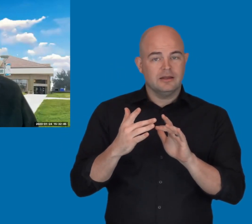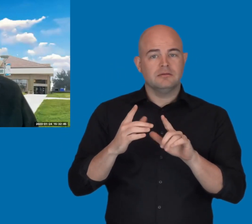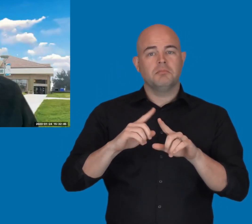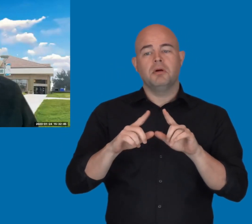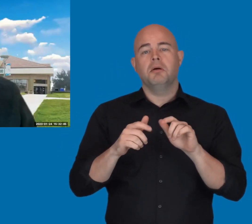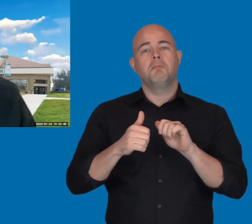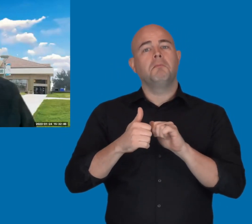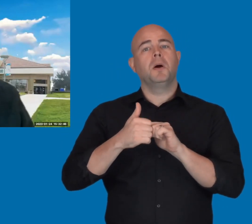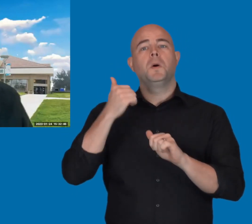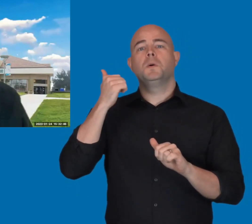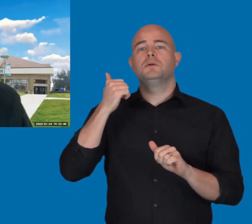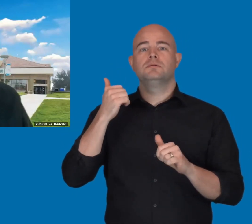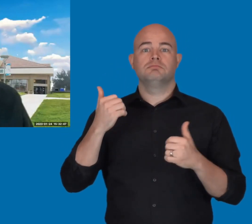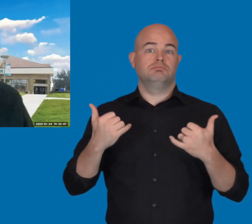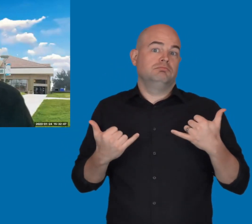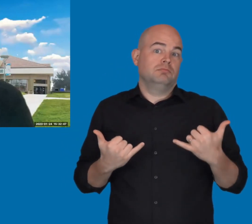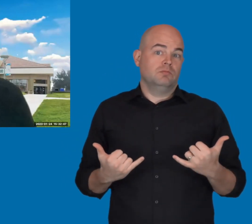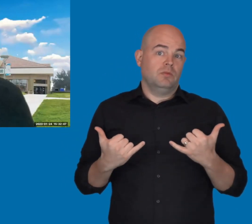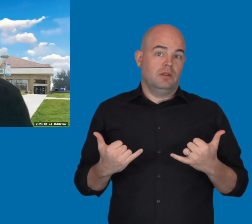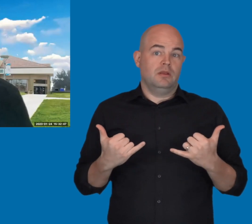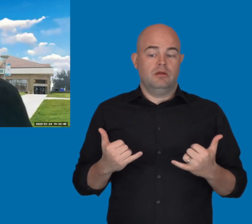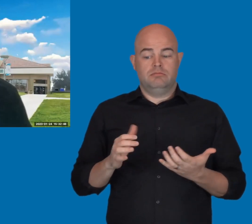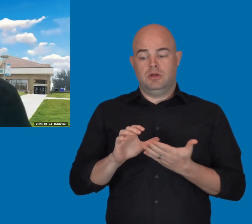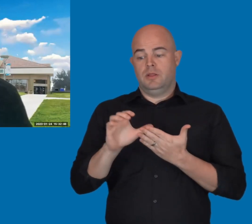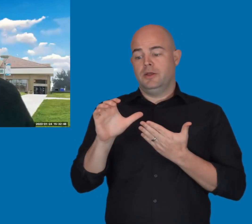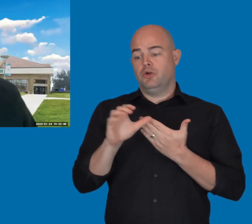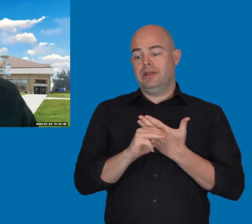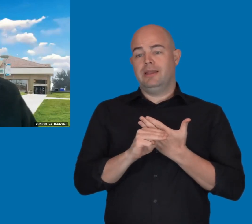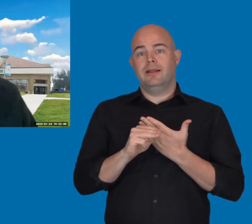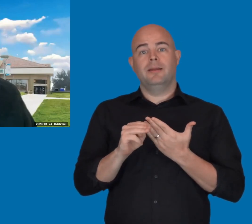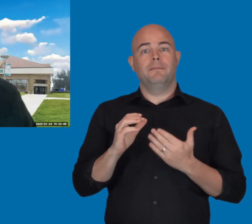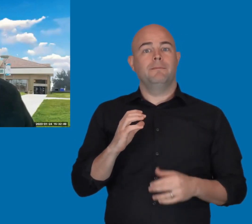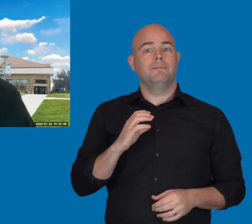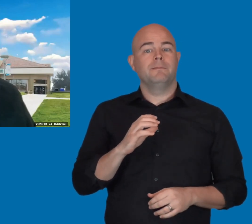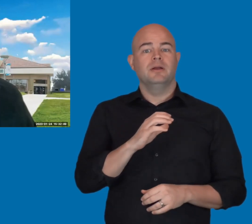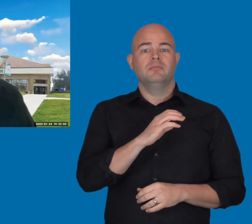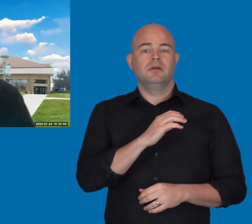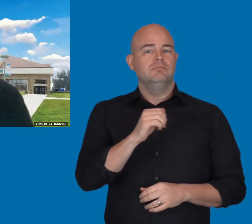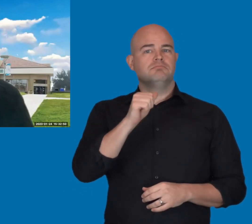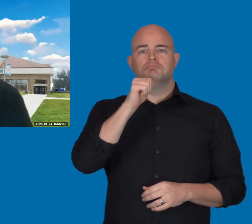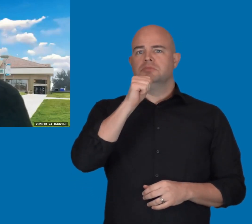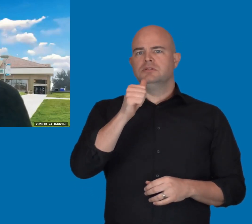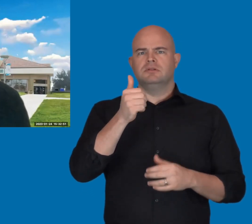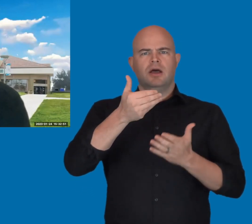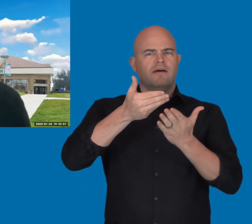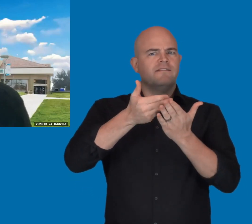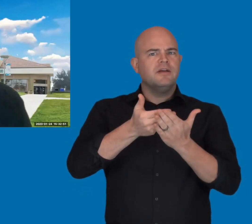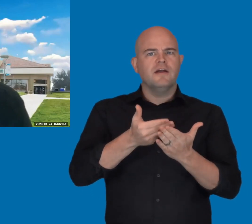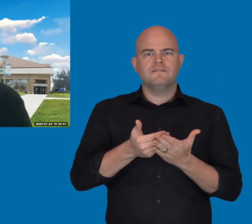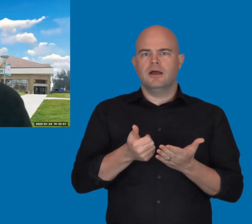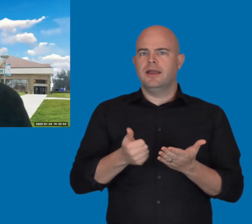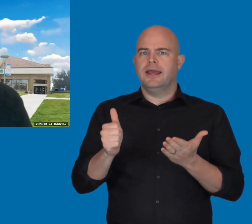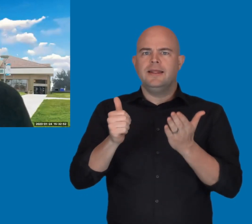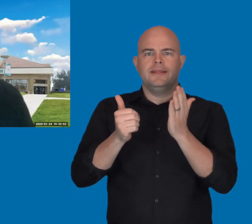So, Laurie, or DE Addendum is fairly straightforward. I know there's a lot of variability